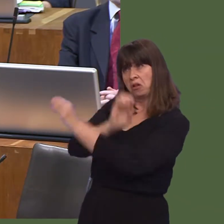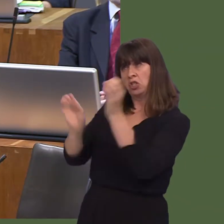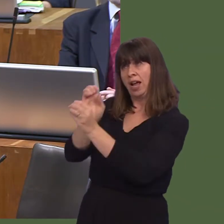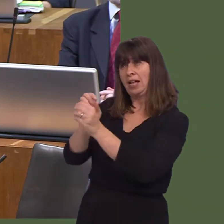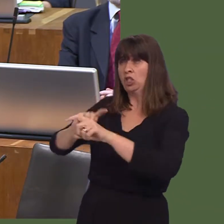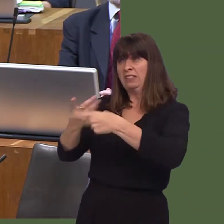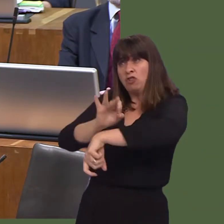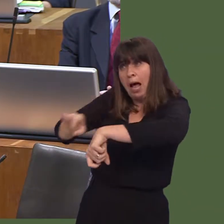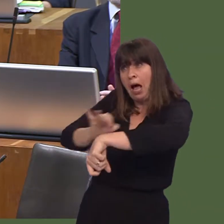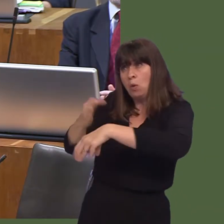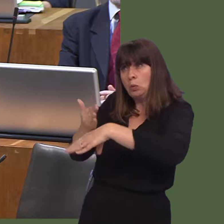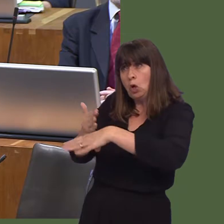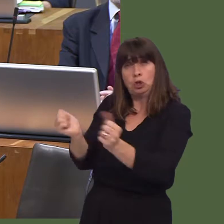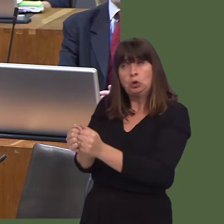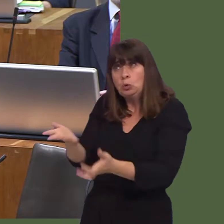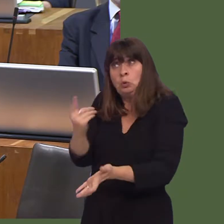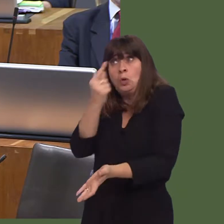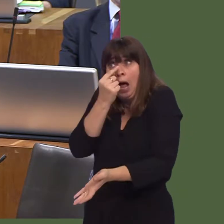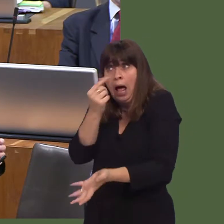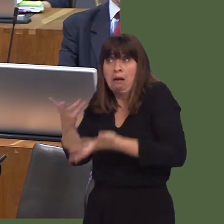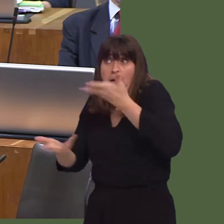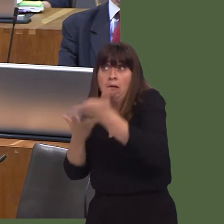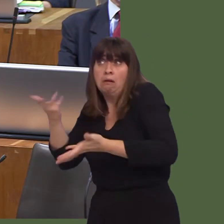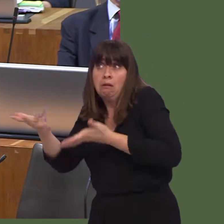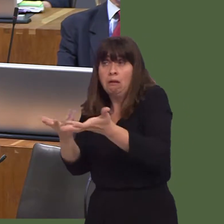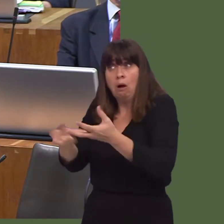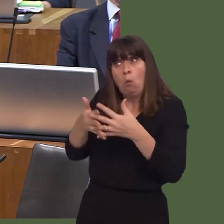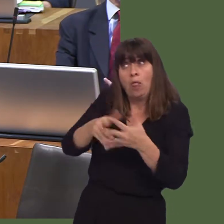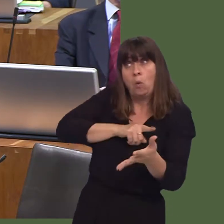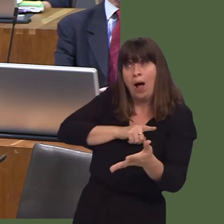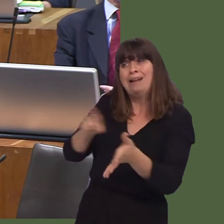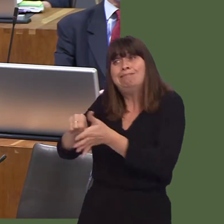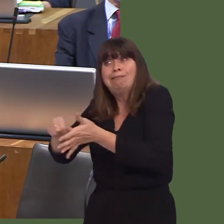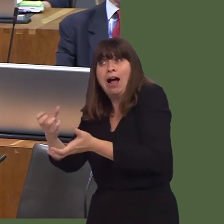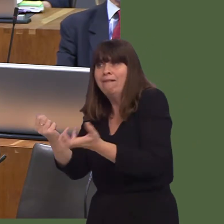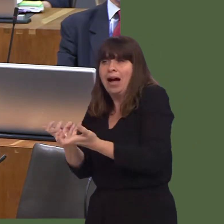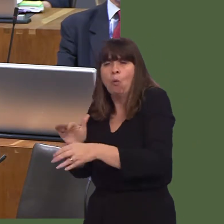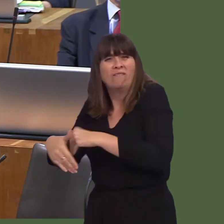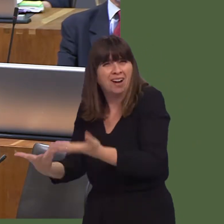And I give the Member an anecdote, which is this: I had a factoryónot in my own constituency,